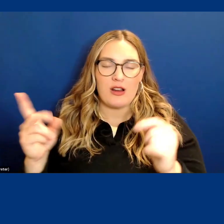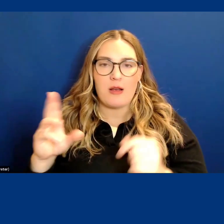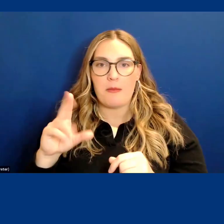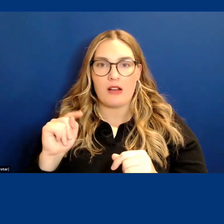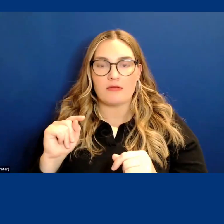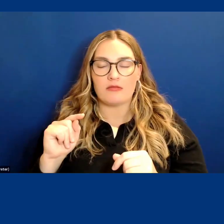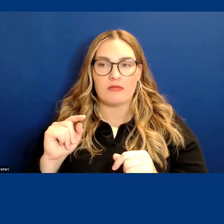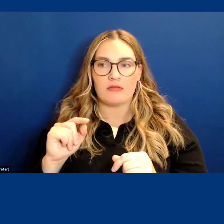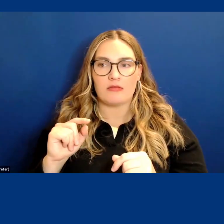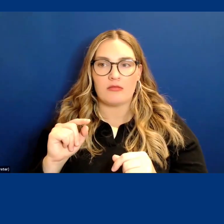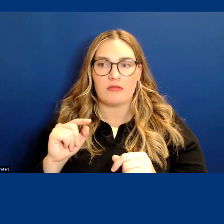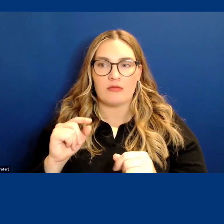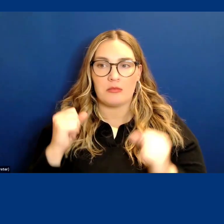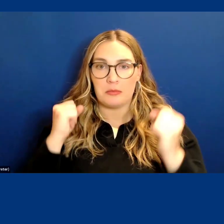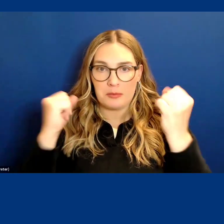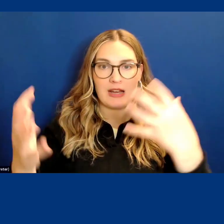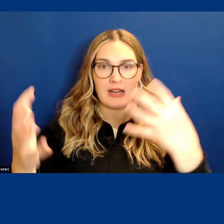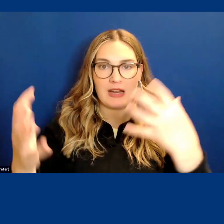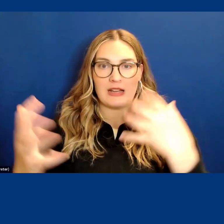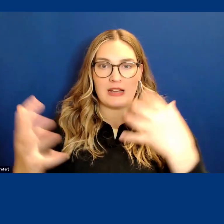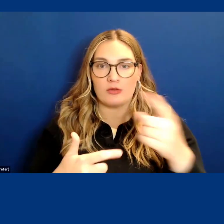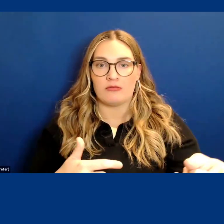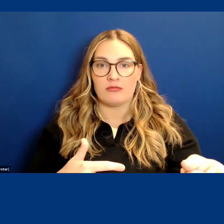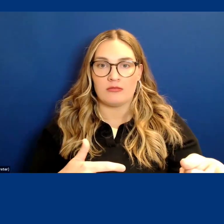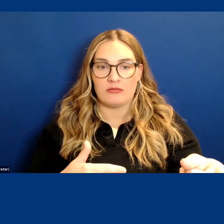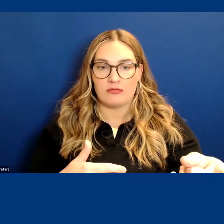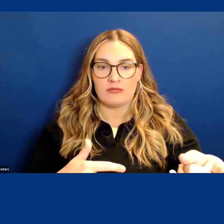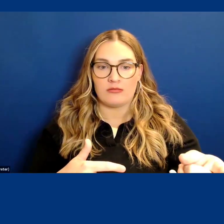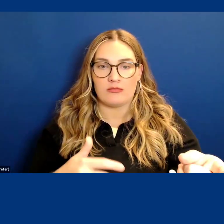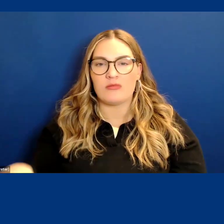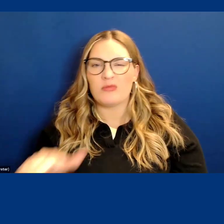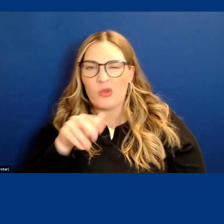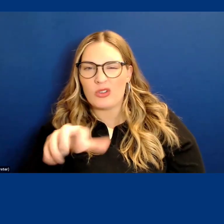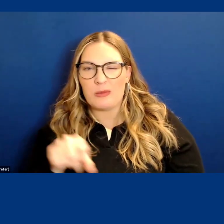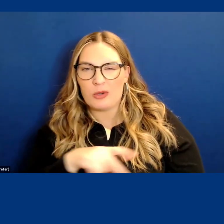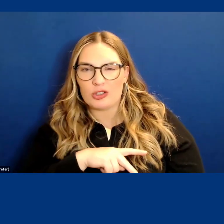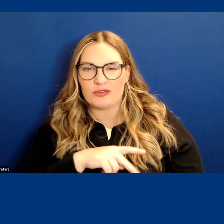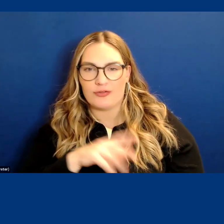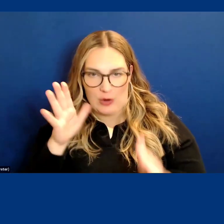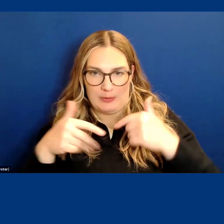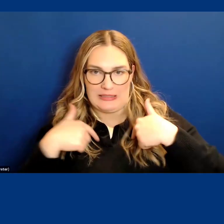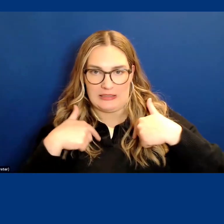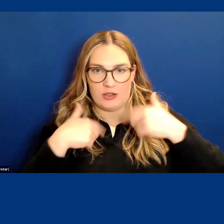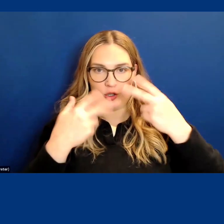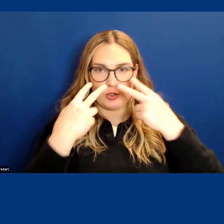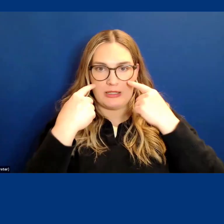of times she let me know not to take it personal. Focus on me. Look at me. It's okay.